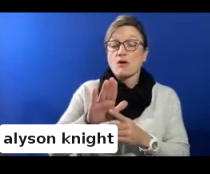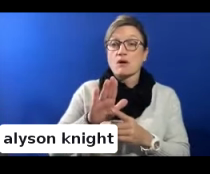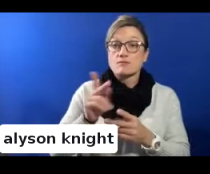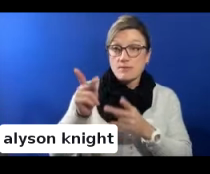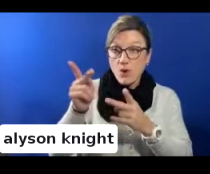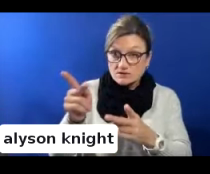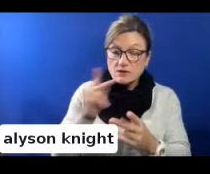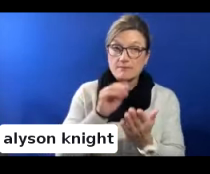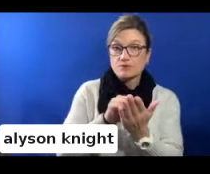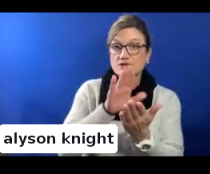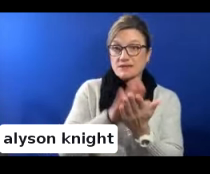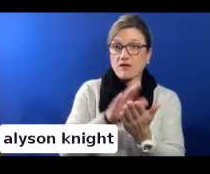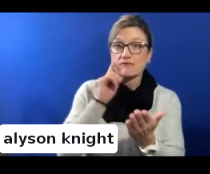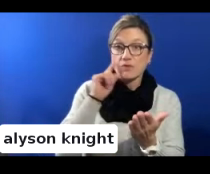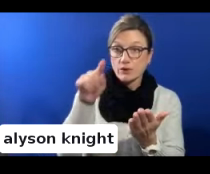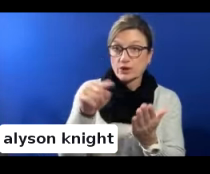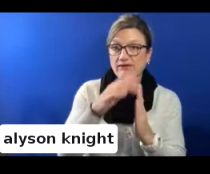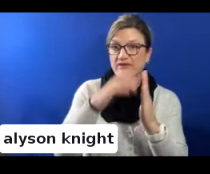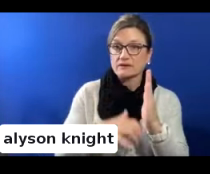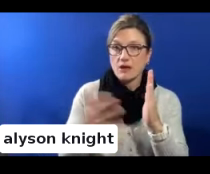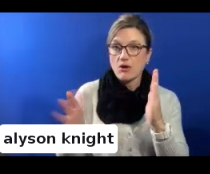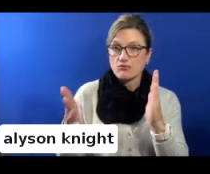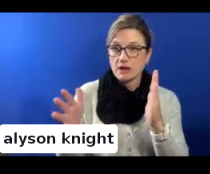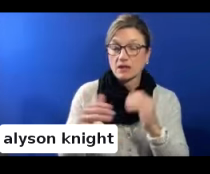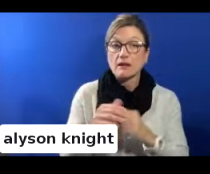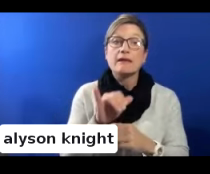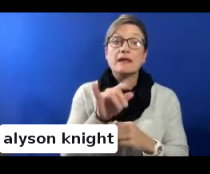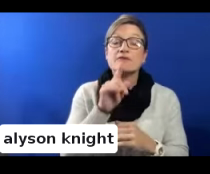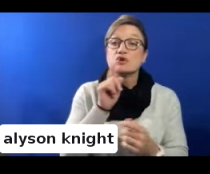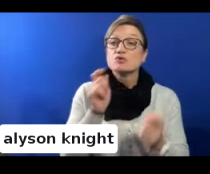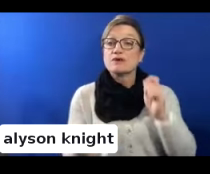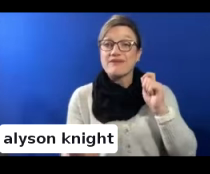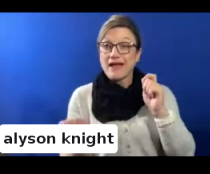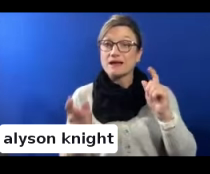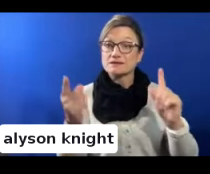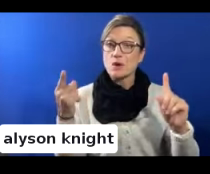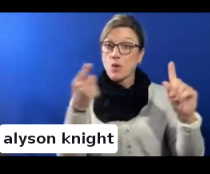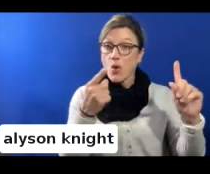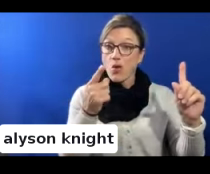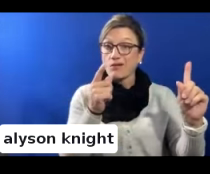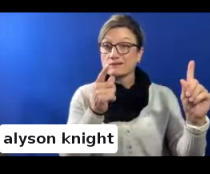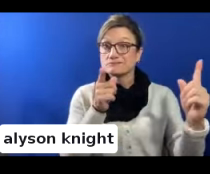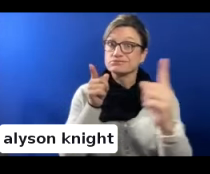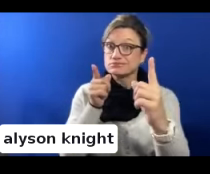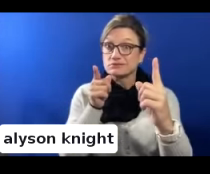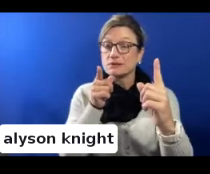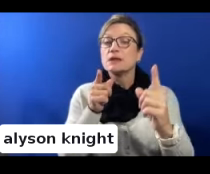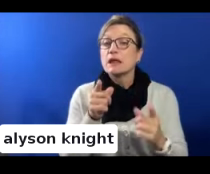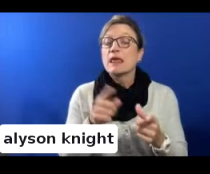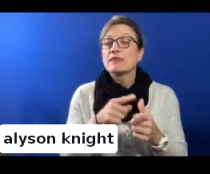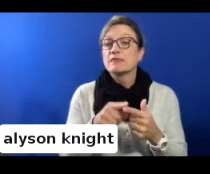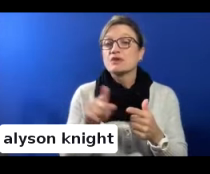However, if the goals were revised, then you would need to refer to